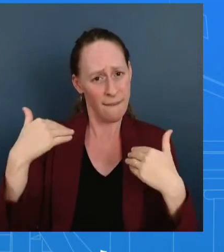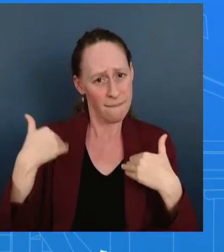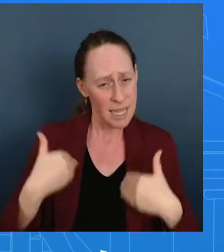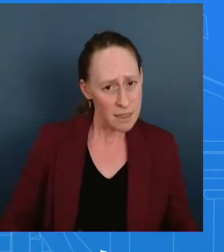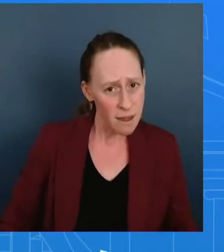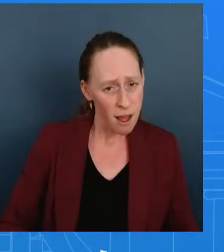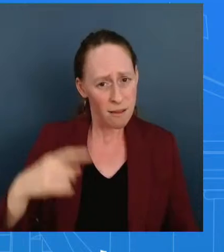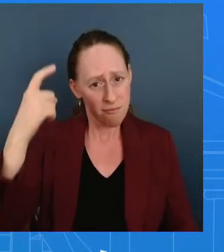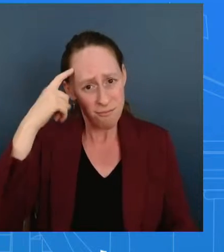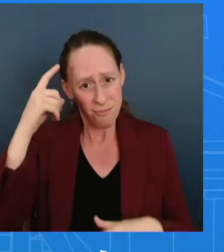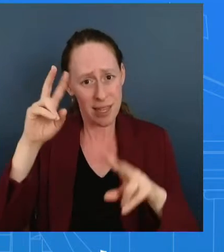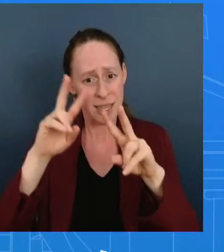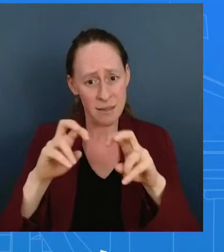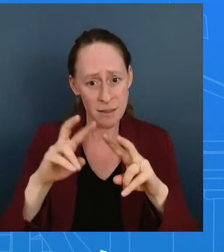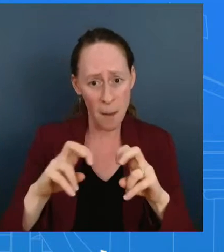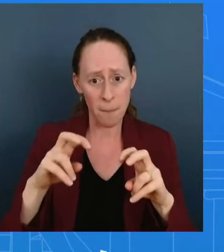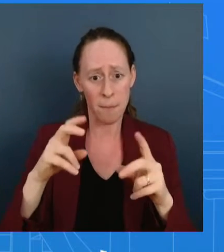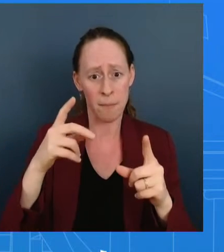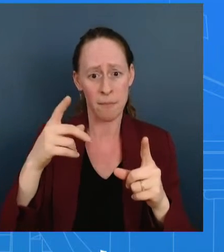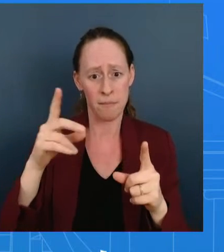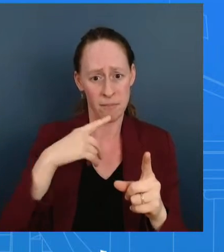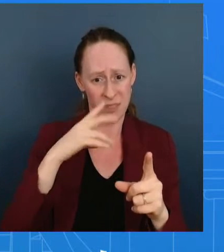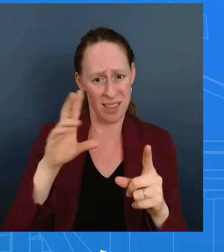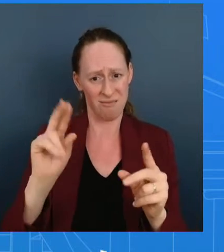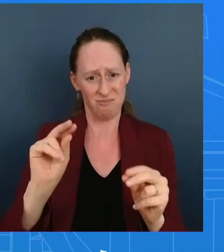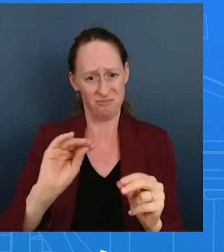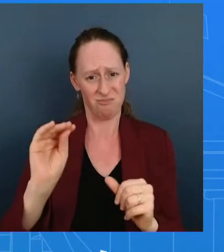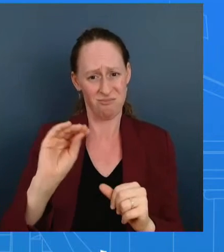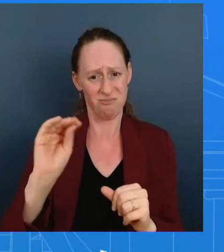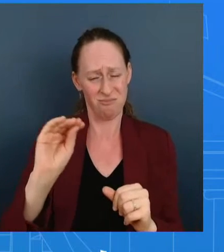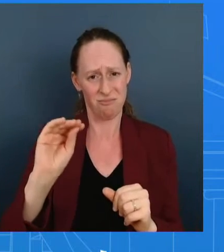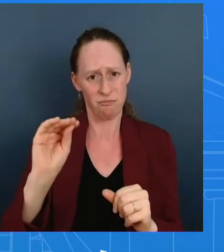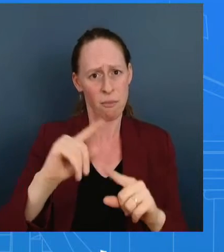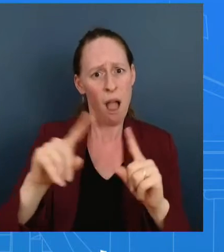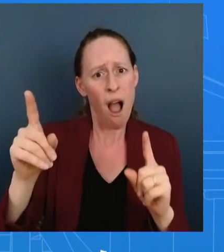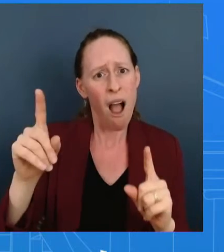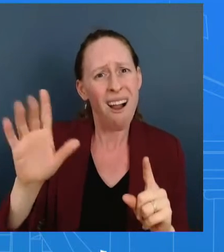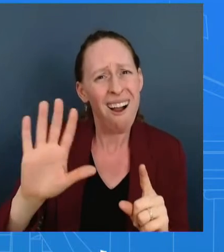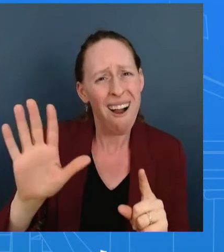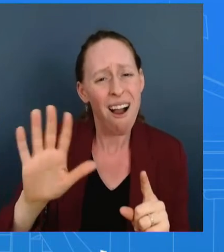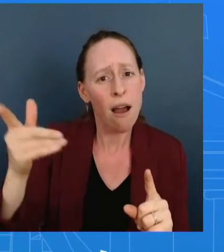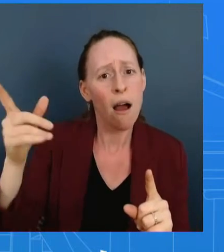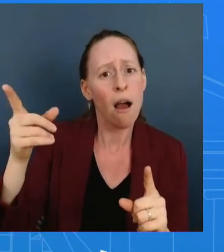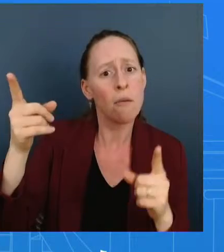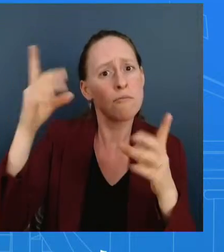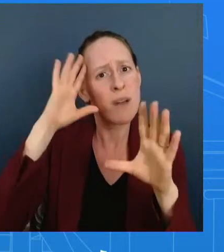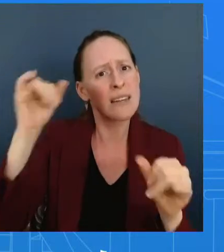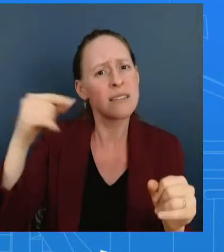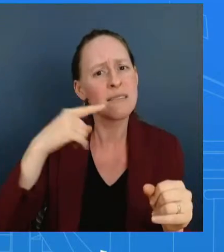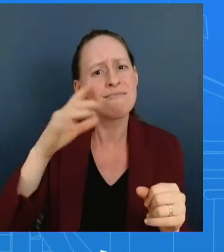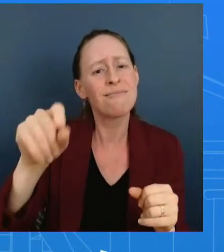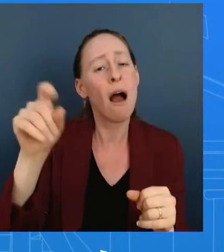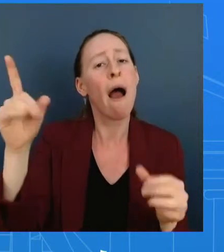And I still stand th- -- by that. Matter of fact, the president still stands by that. He had a verbal check-in. That is something that the president has a couple times a week --